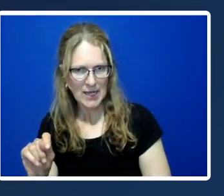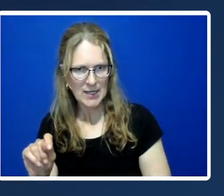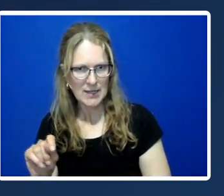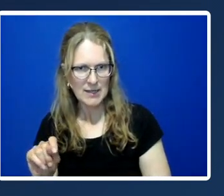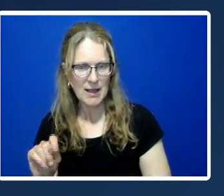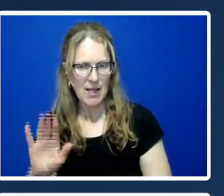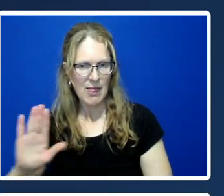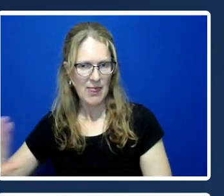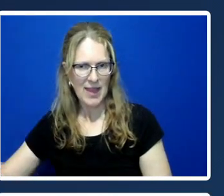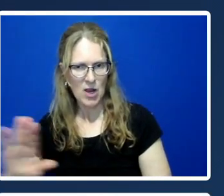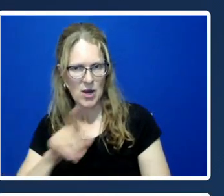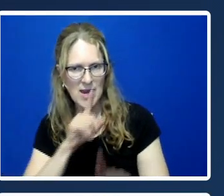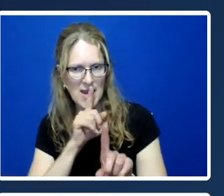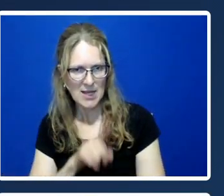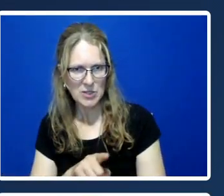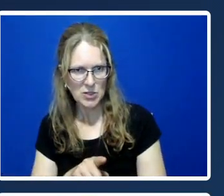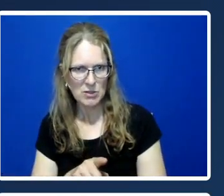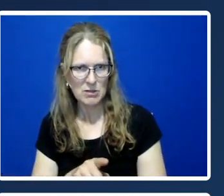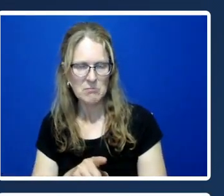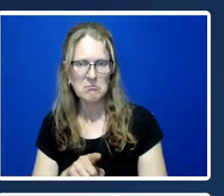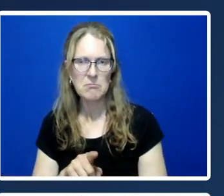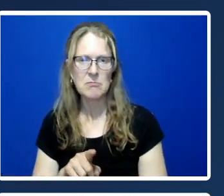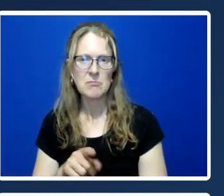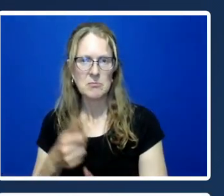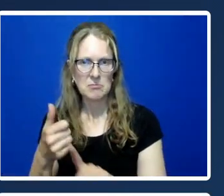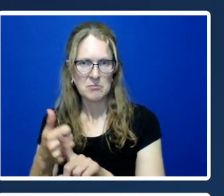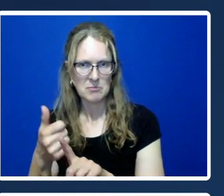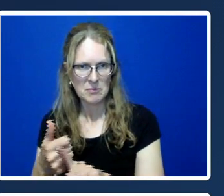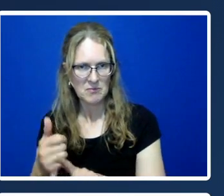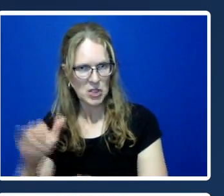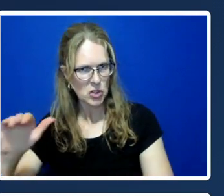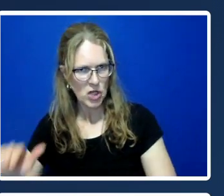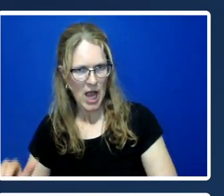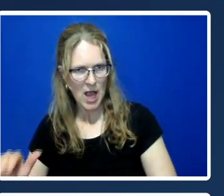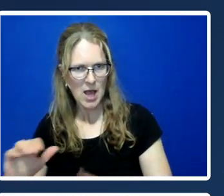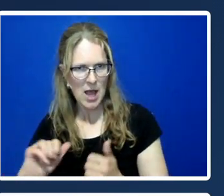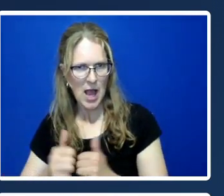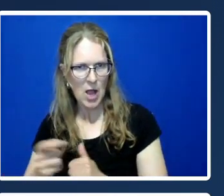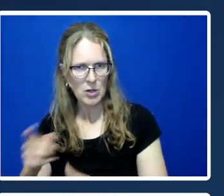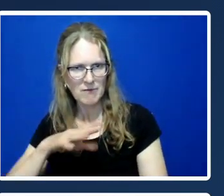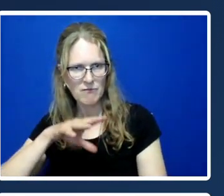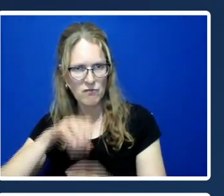might have been involved and participating in your own community. If you could remember some things